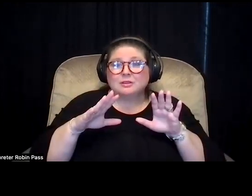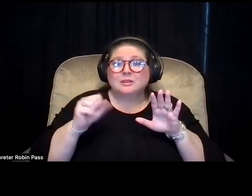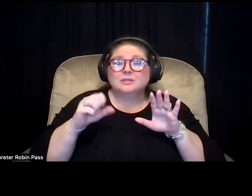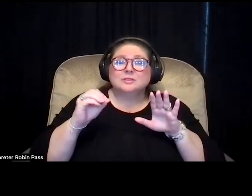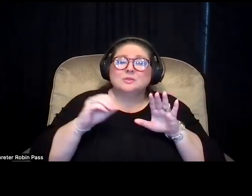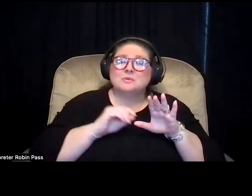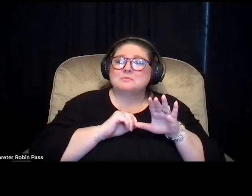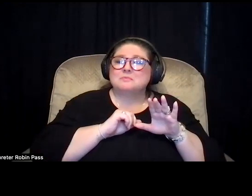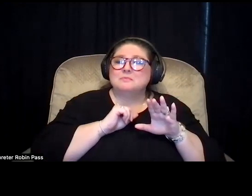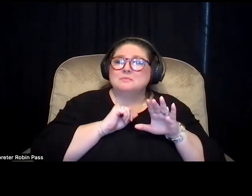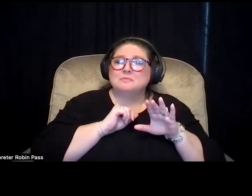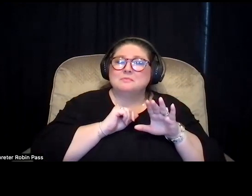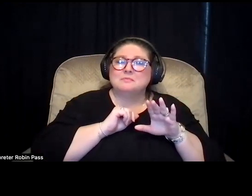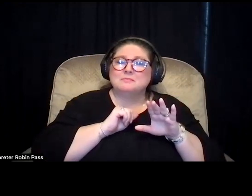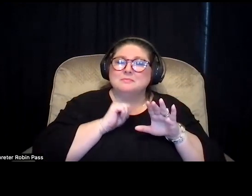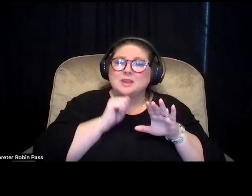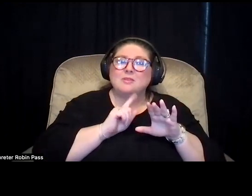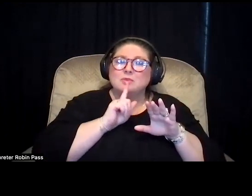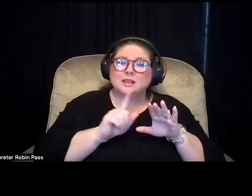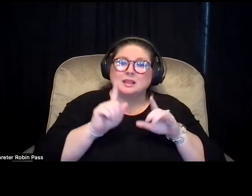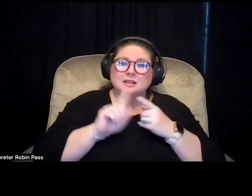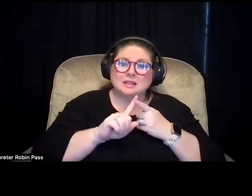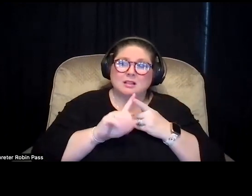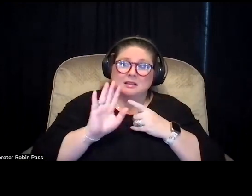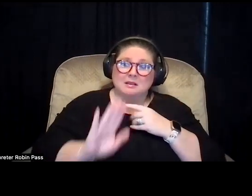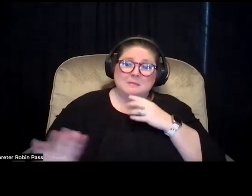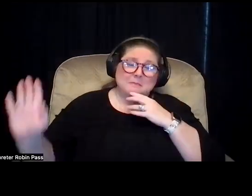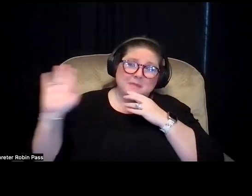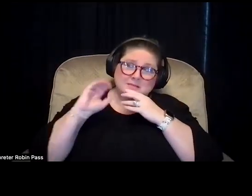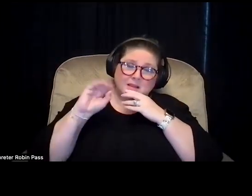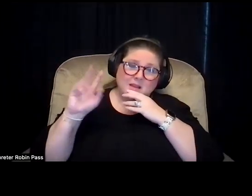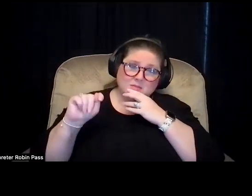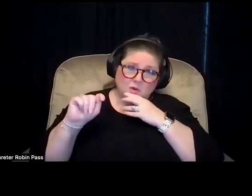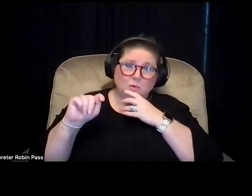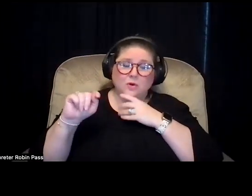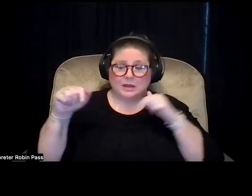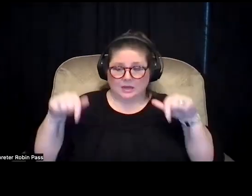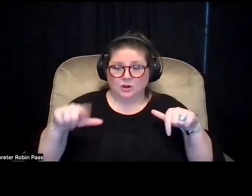until october i believe this past october when i was here at lfj that cassandra started talking